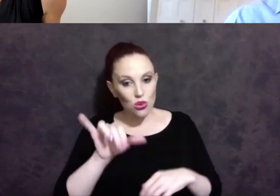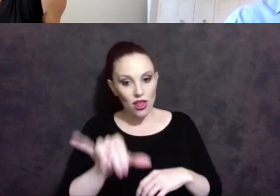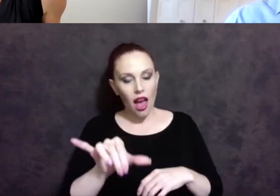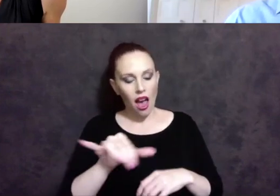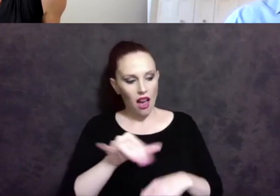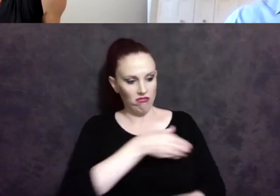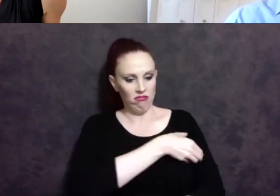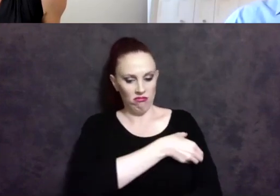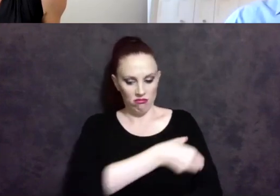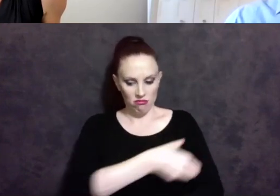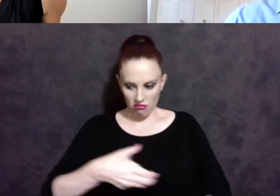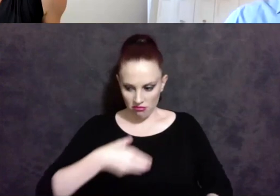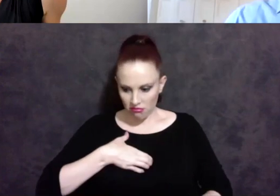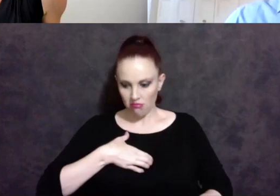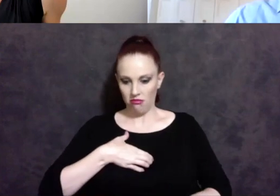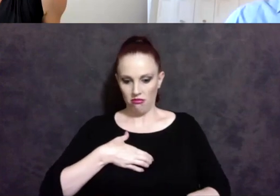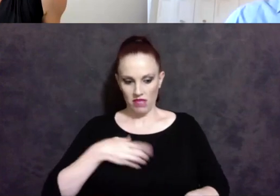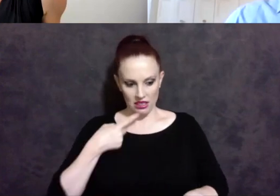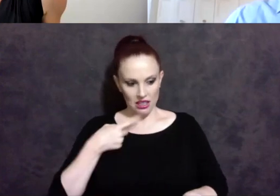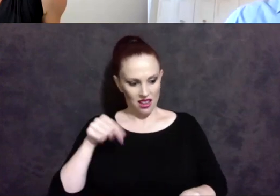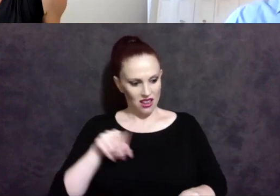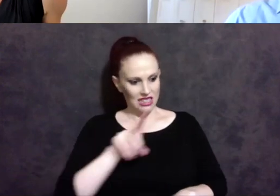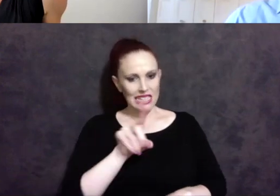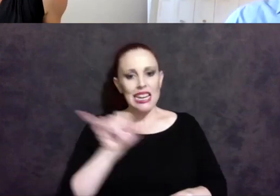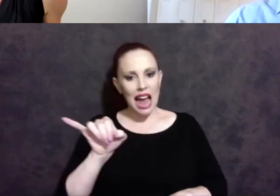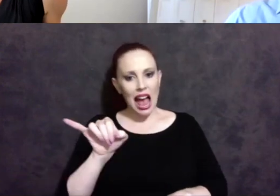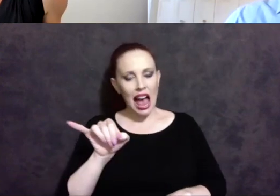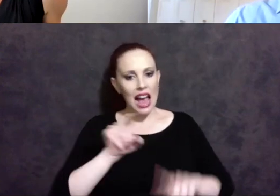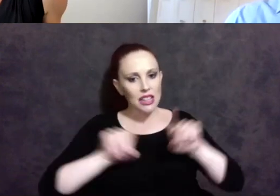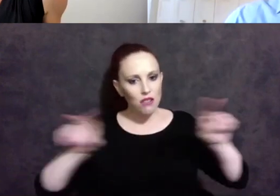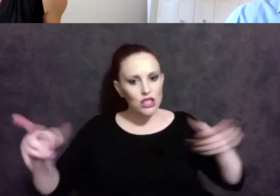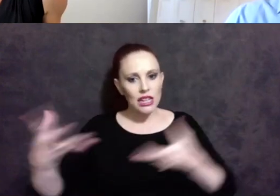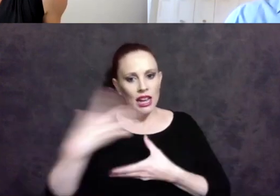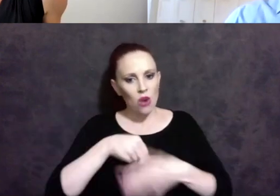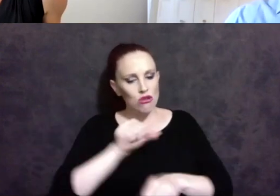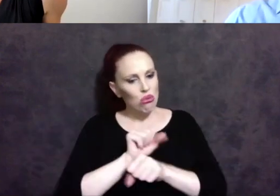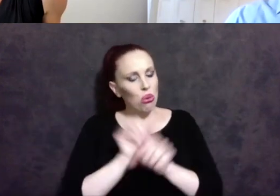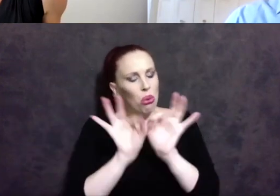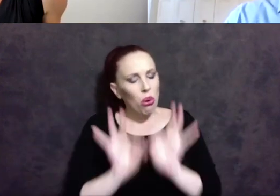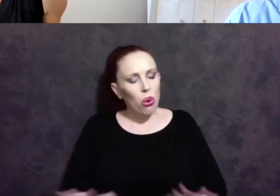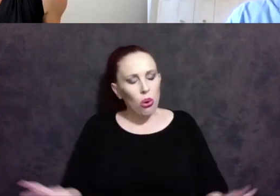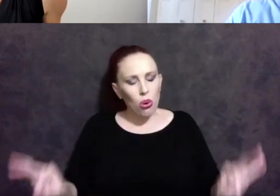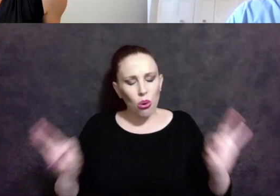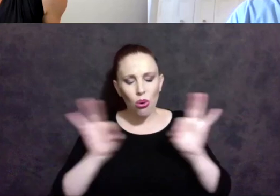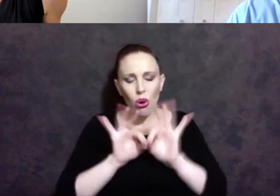say this DNI work is incredibly important because people of color, and also white people